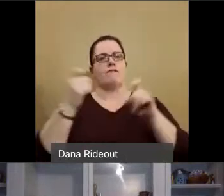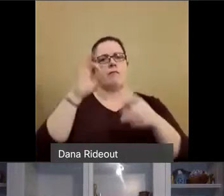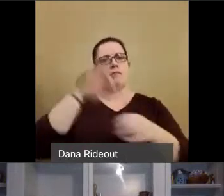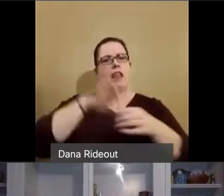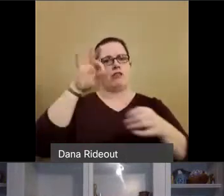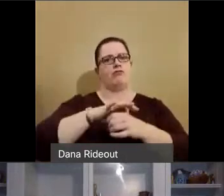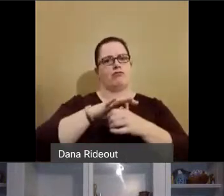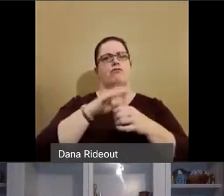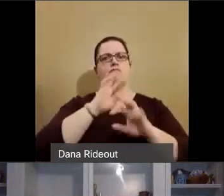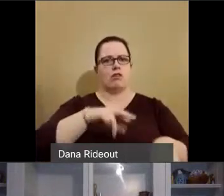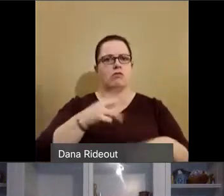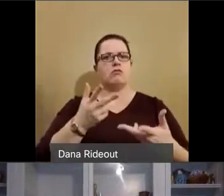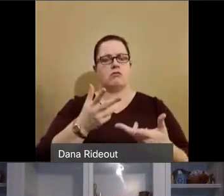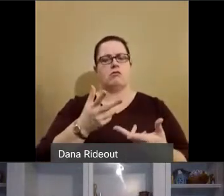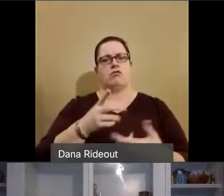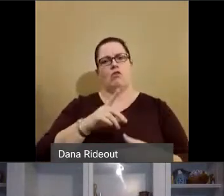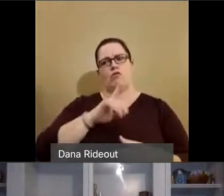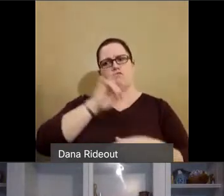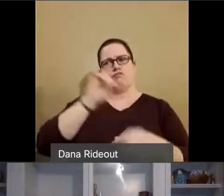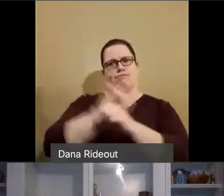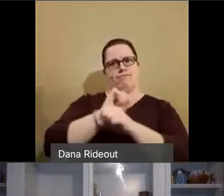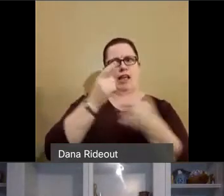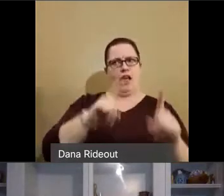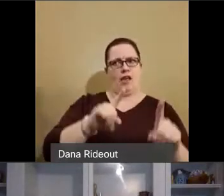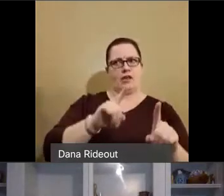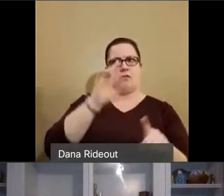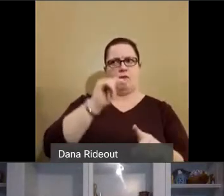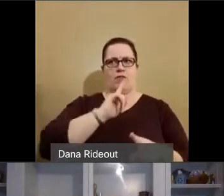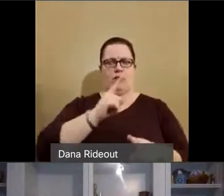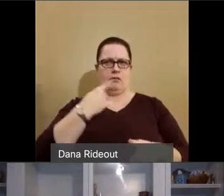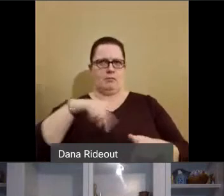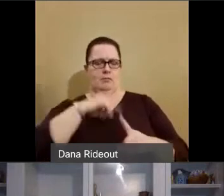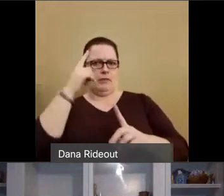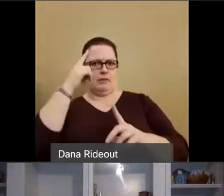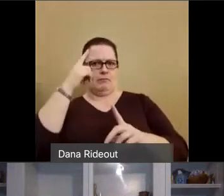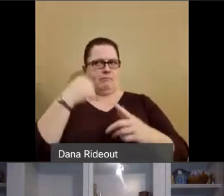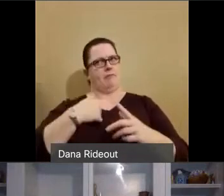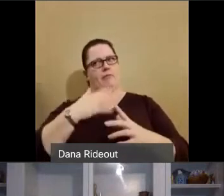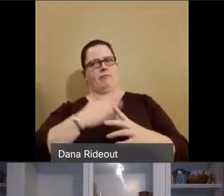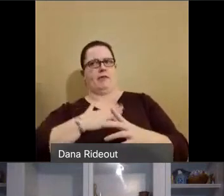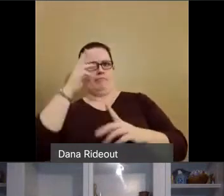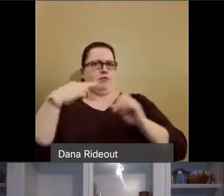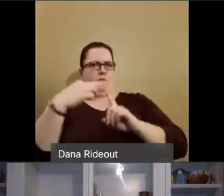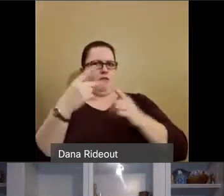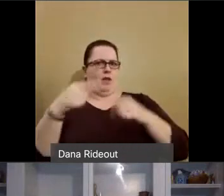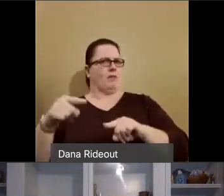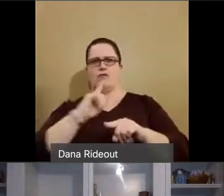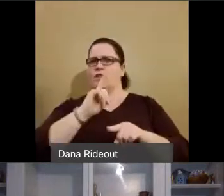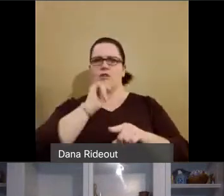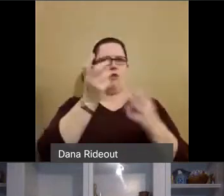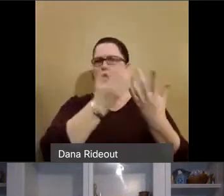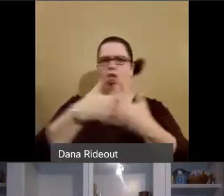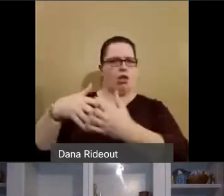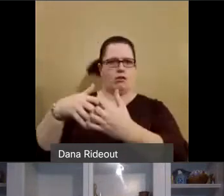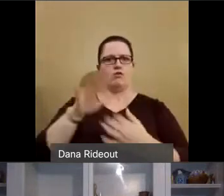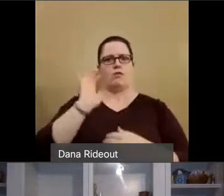Reality or something versus our imagination of of what's happening some time work and that distrust in government gets fed. Right?